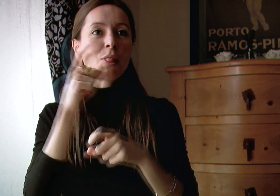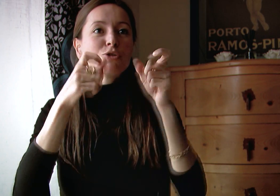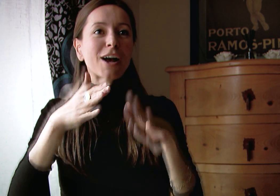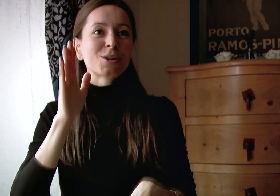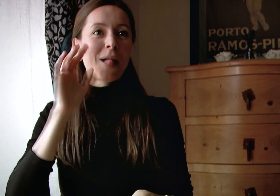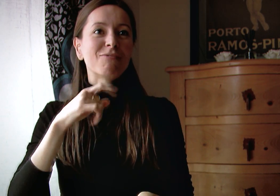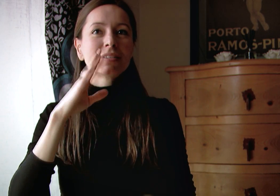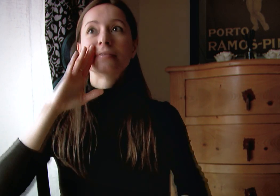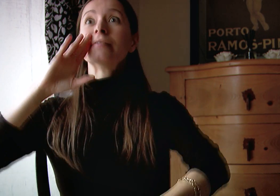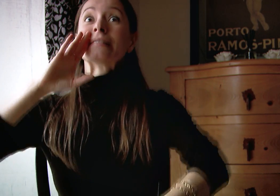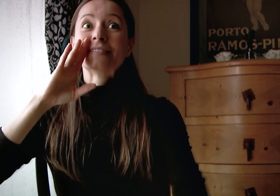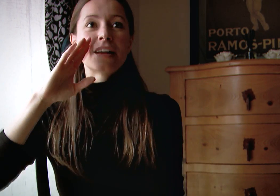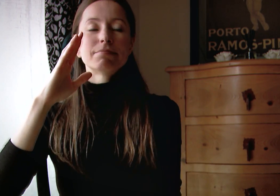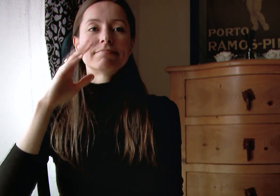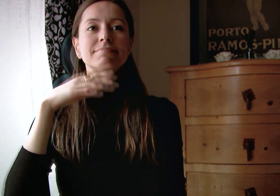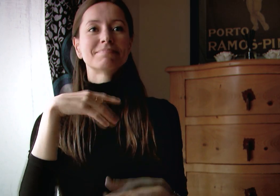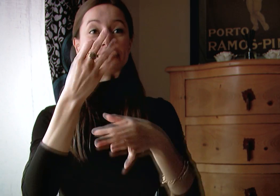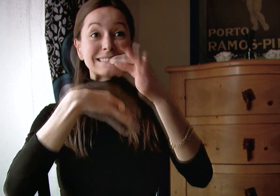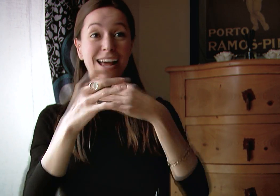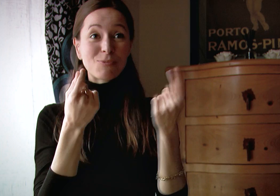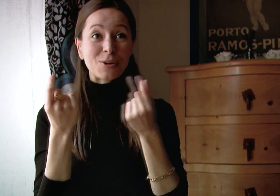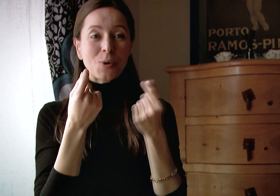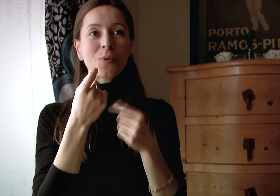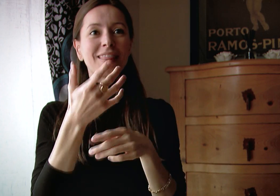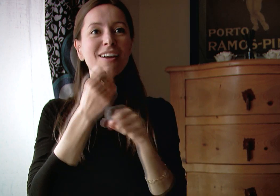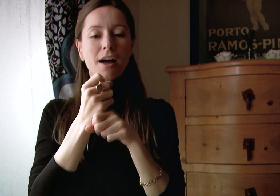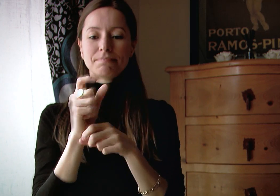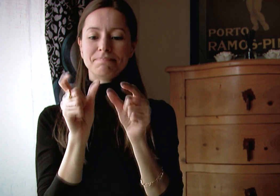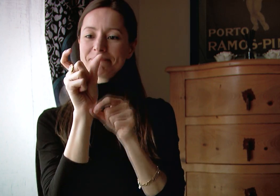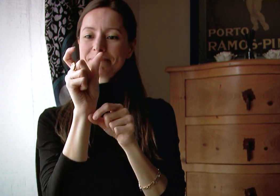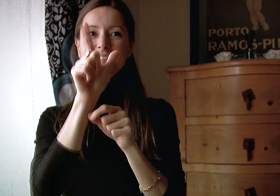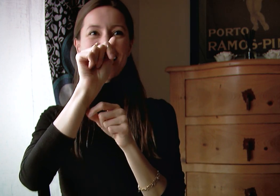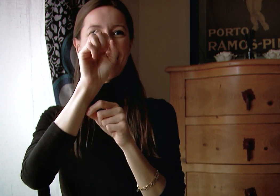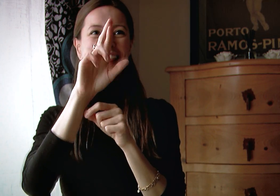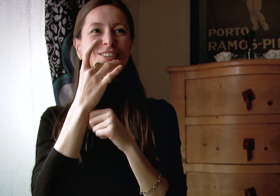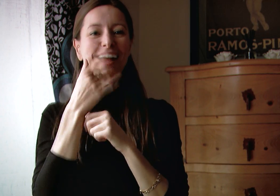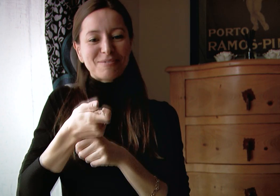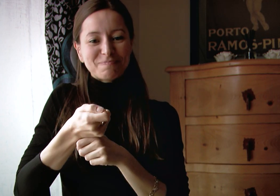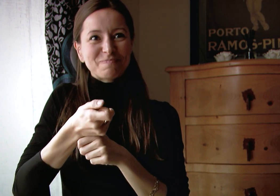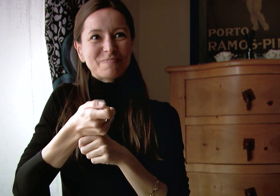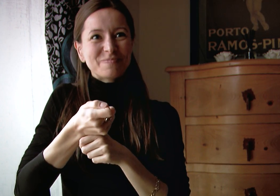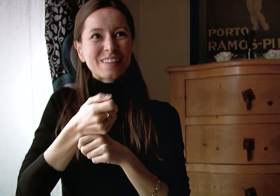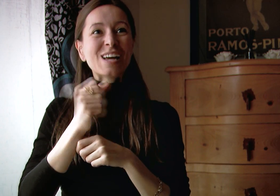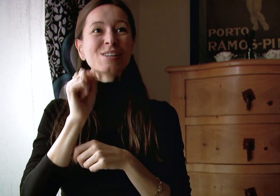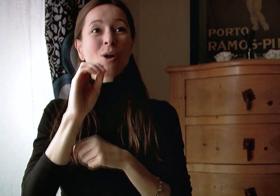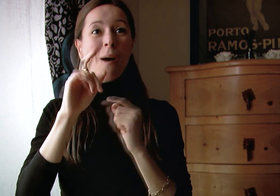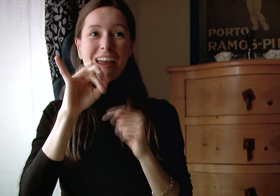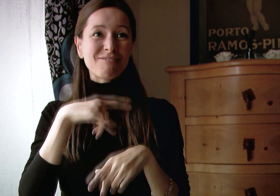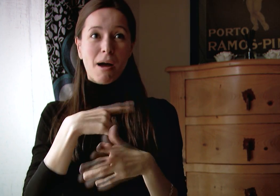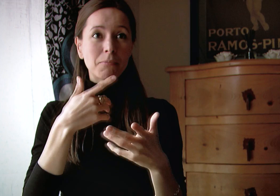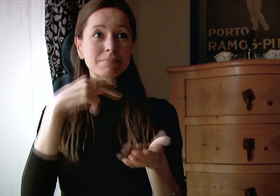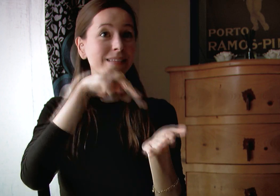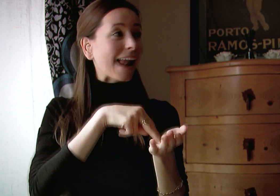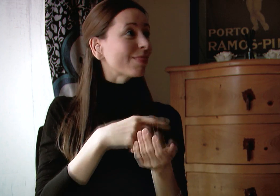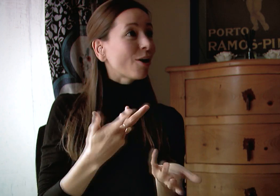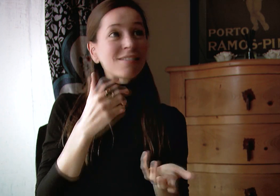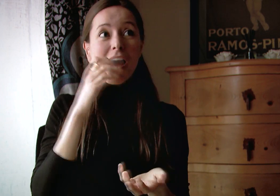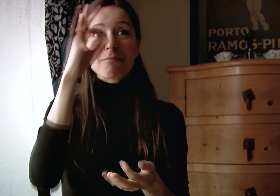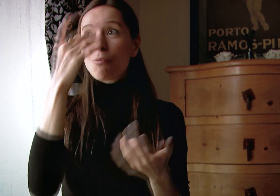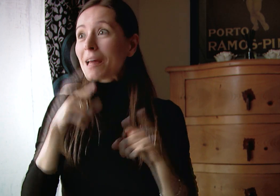of yelling out, will use a laser pointer to get my attention. If I'm just standing there, minding my own business, and they